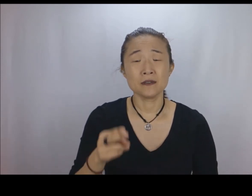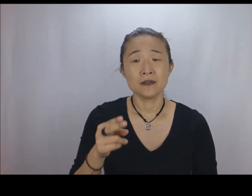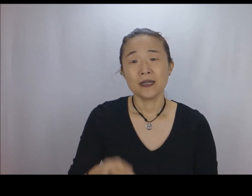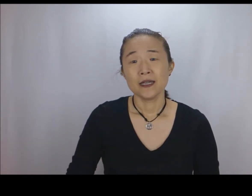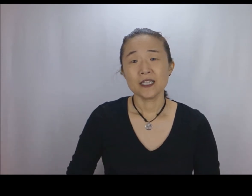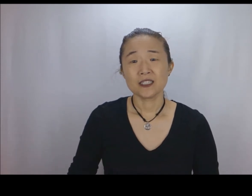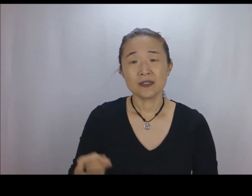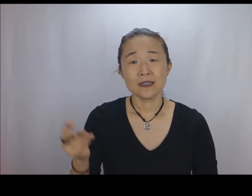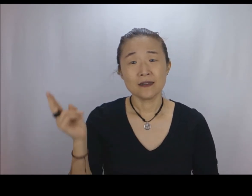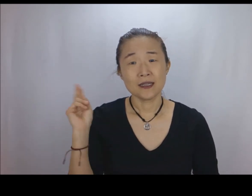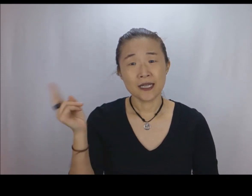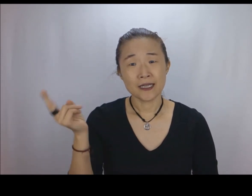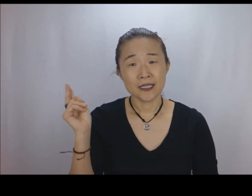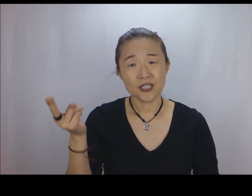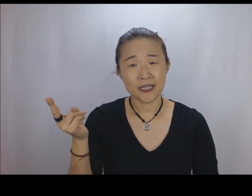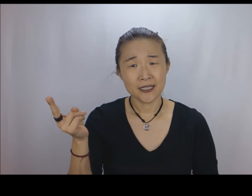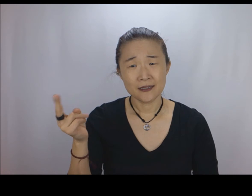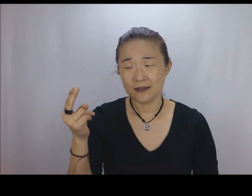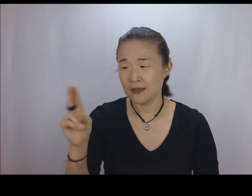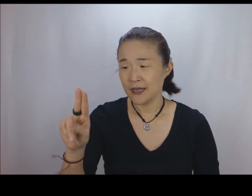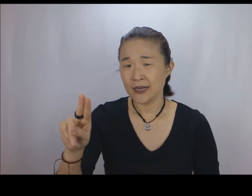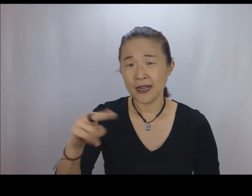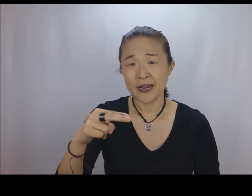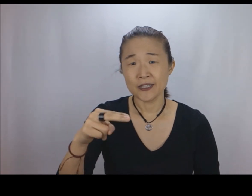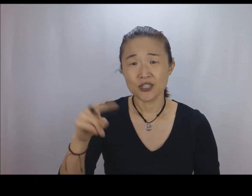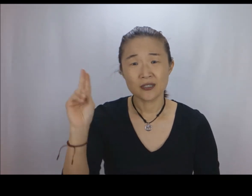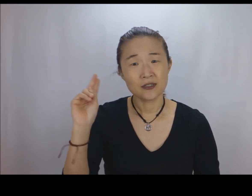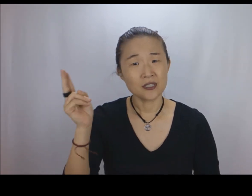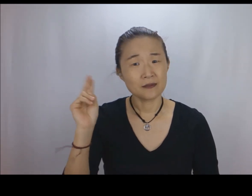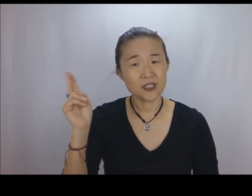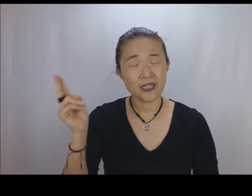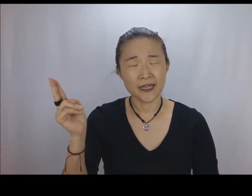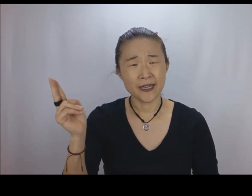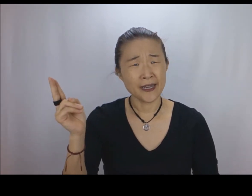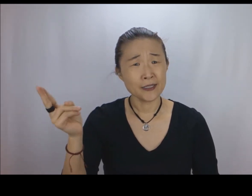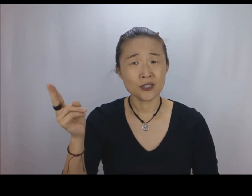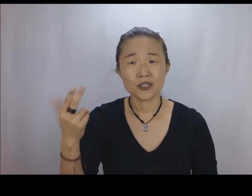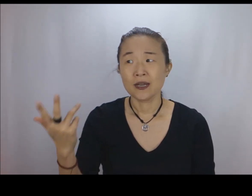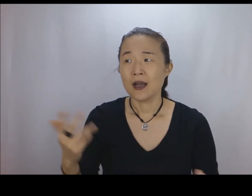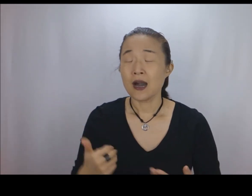Some people do history like they shake it, an "H," just shake it at "H."